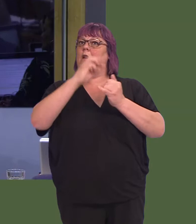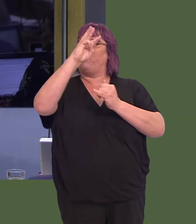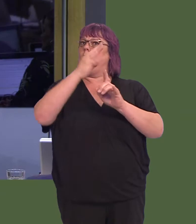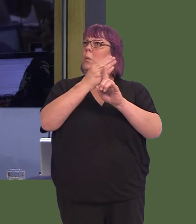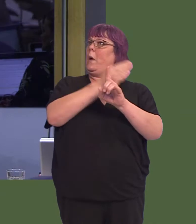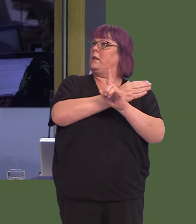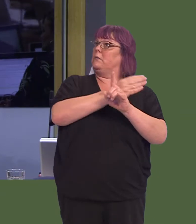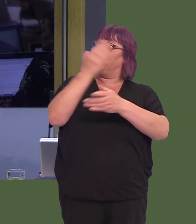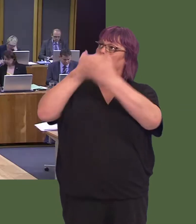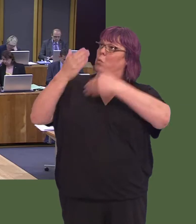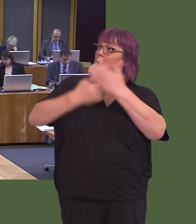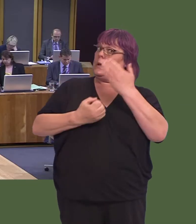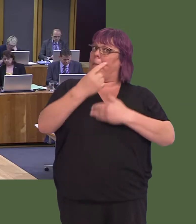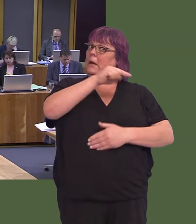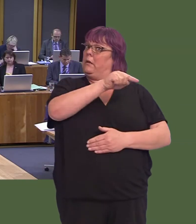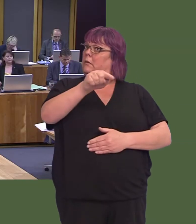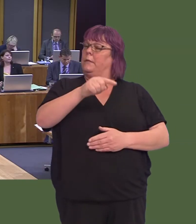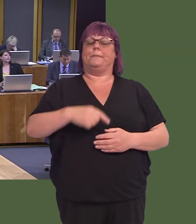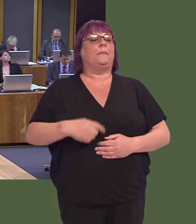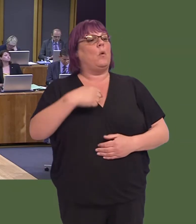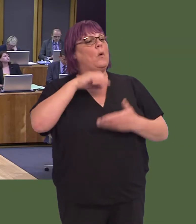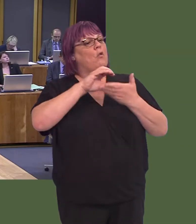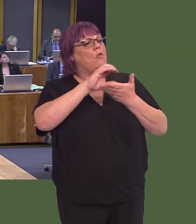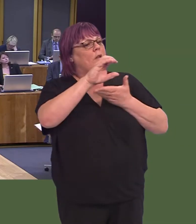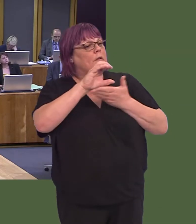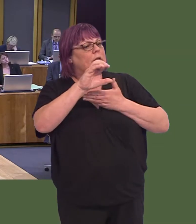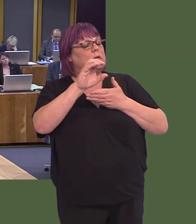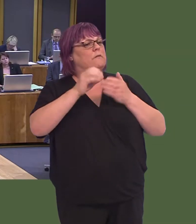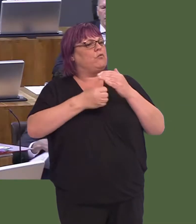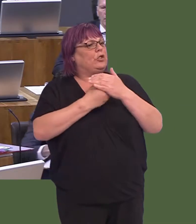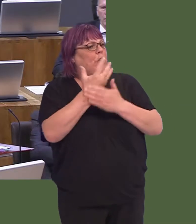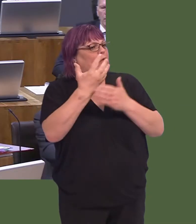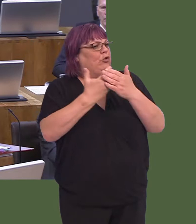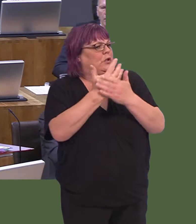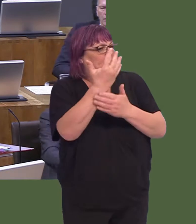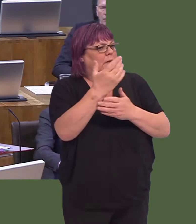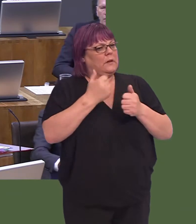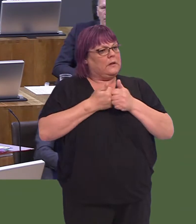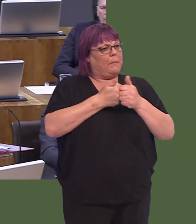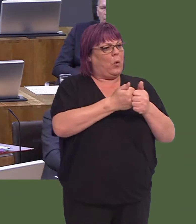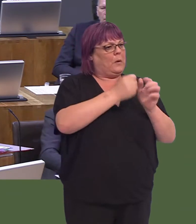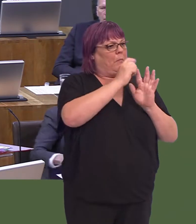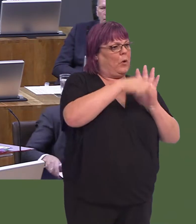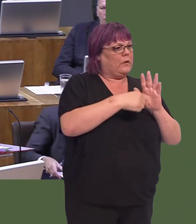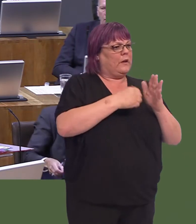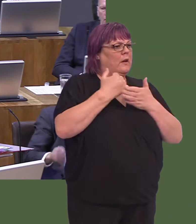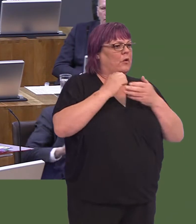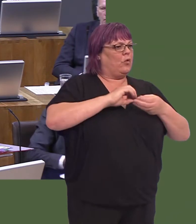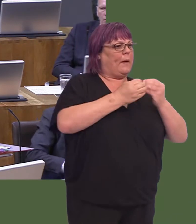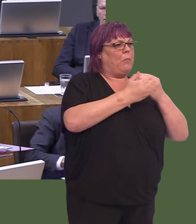OAQ52206 Carwyn Jones AM: Wel, mae ein buddsoddiad mewn cynlluniau adfywio yn helpu i greu swyddi, gwella sgiliau, ac yn darparuír amgylchedd